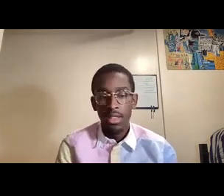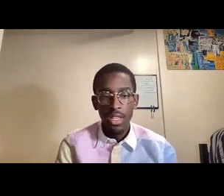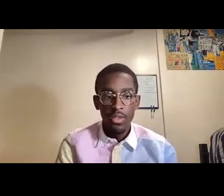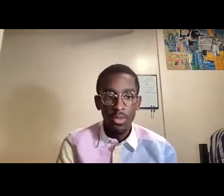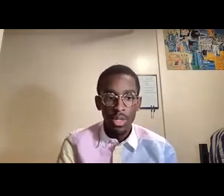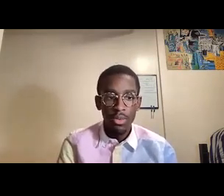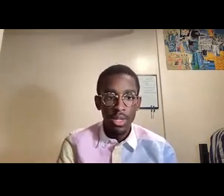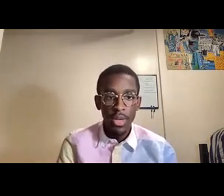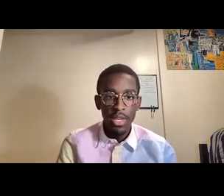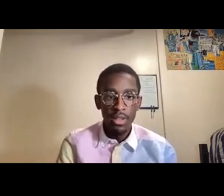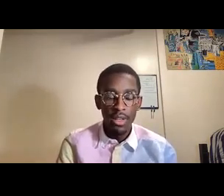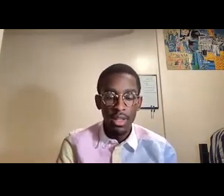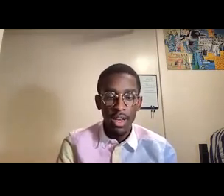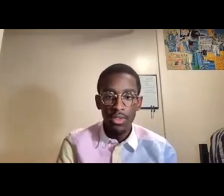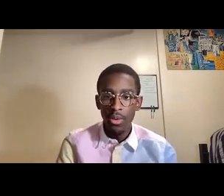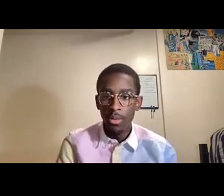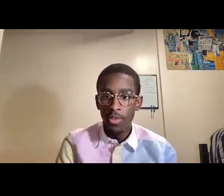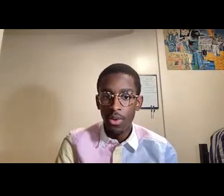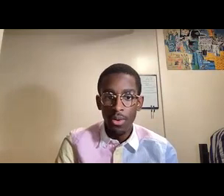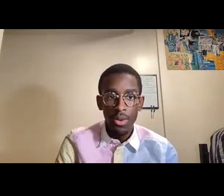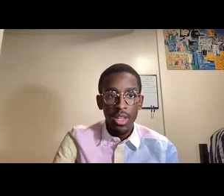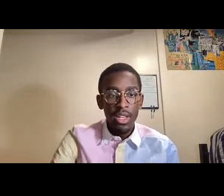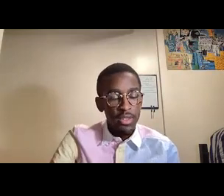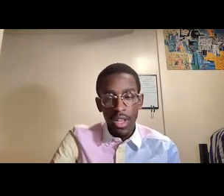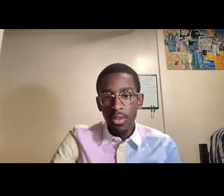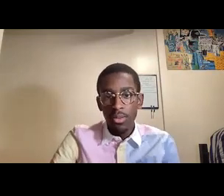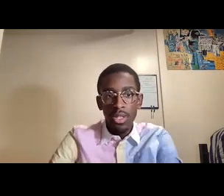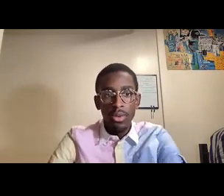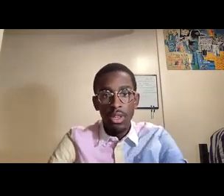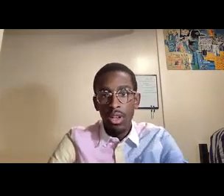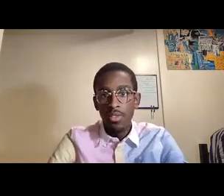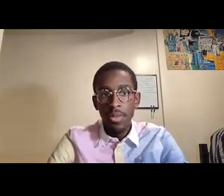these really really mean a lot to him. So I just find it really really awesome that